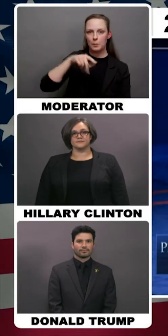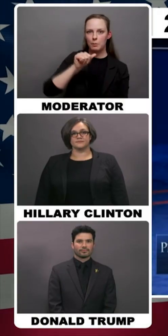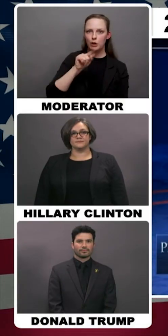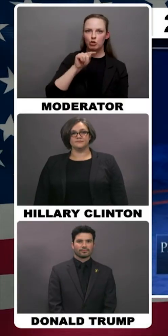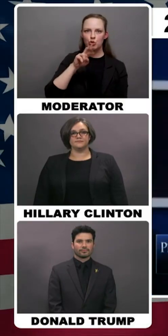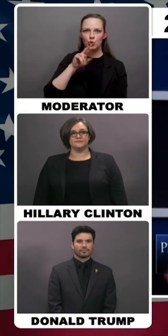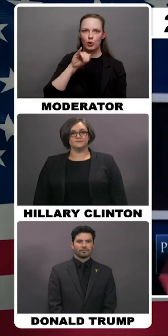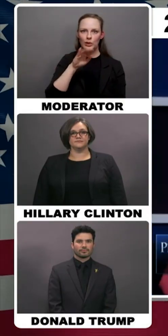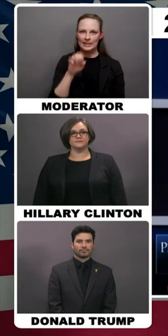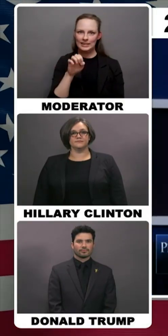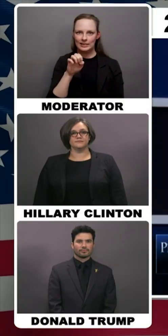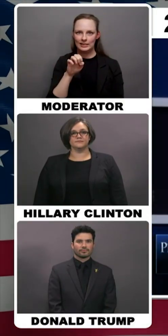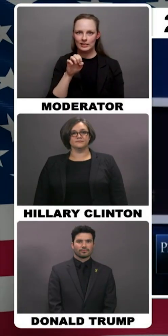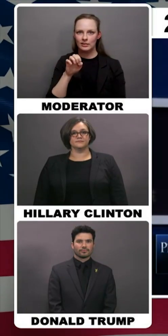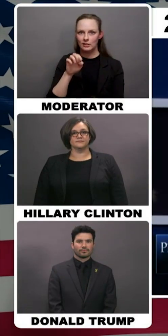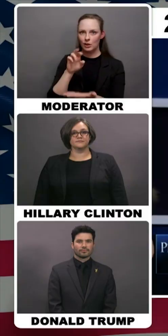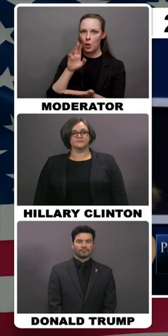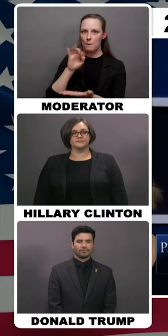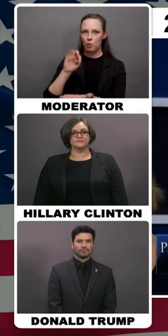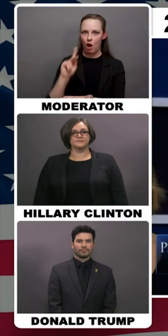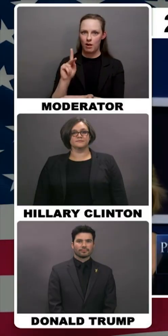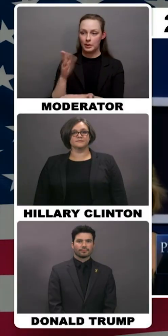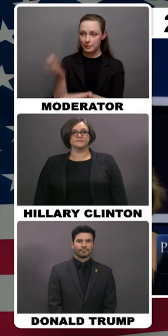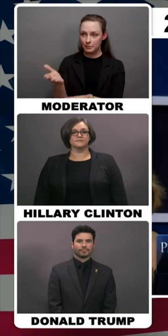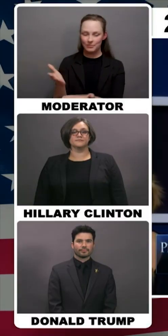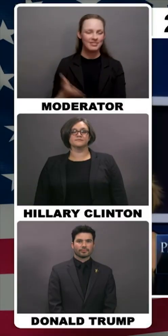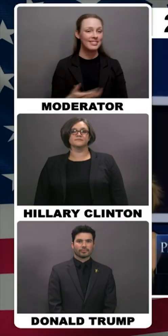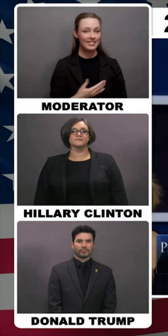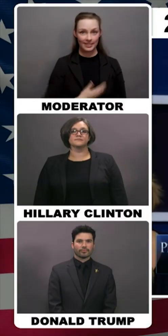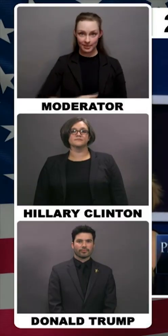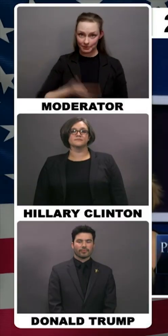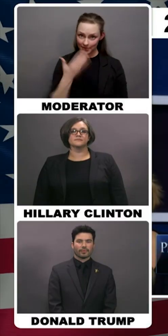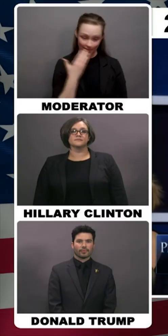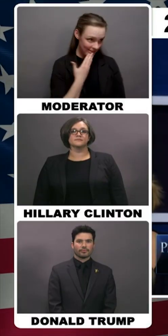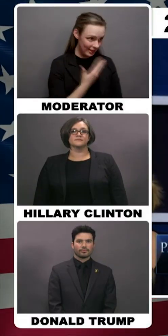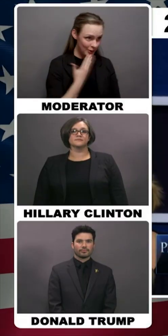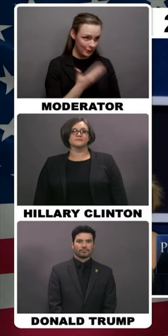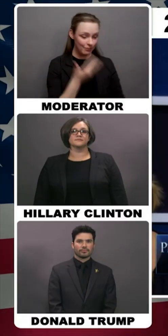Thank you. And good evening. The last presidential debate could have been rated